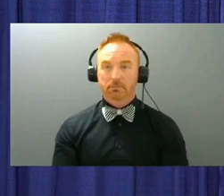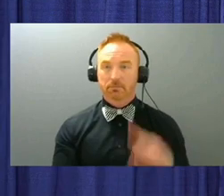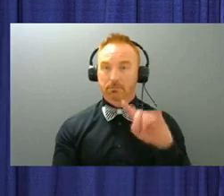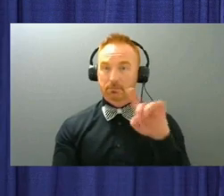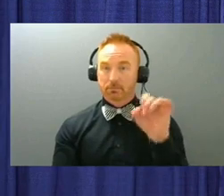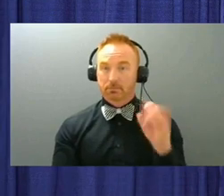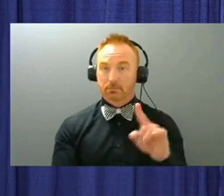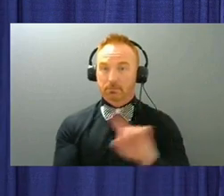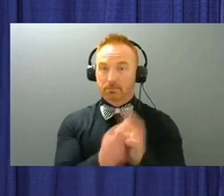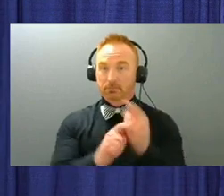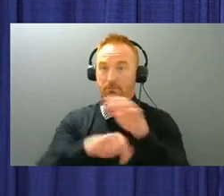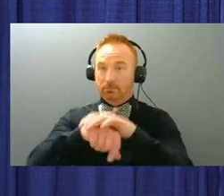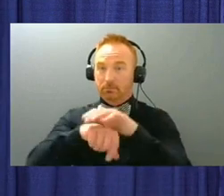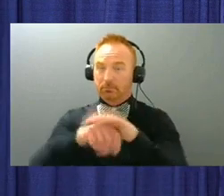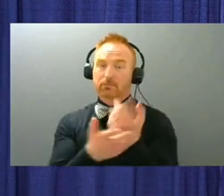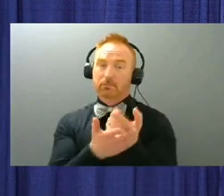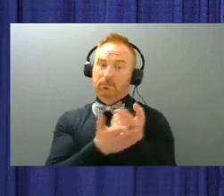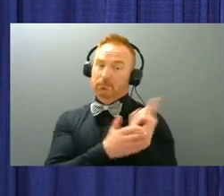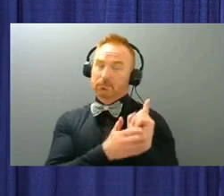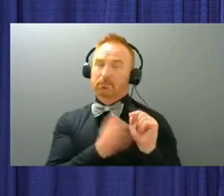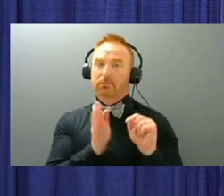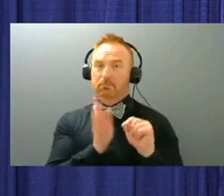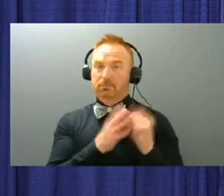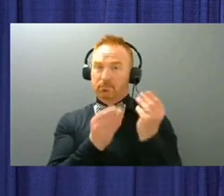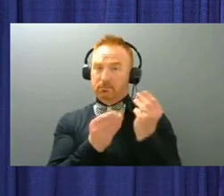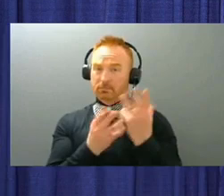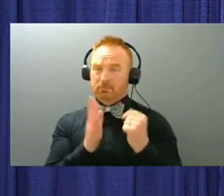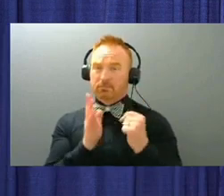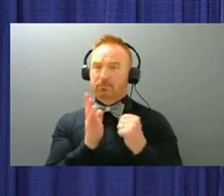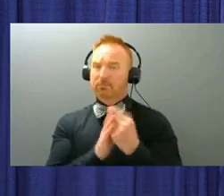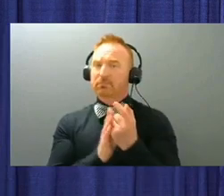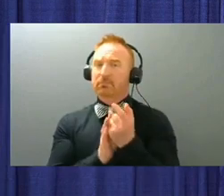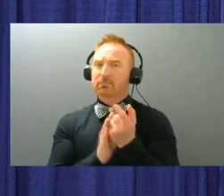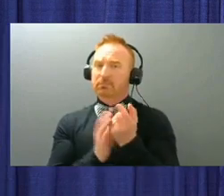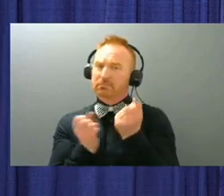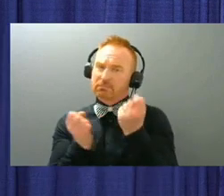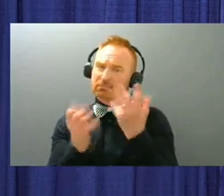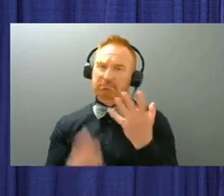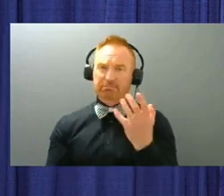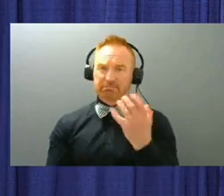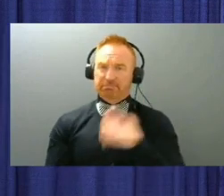So last week, you said that there was a number of complaints about people not